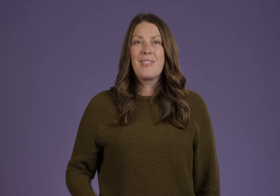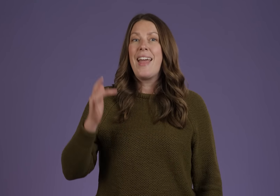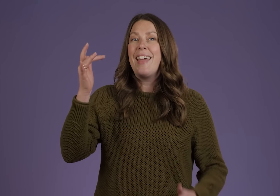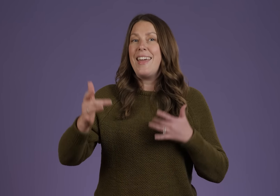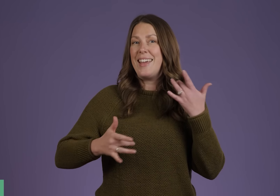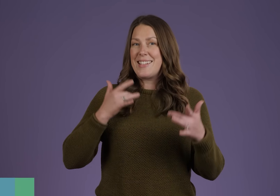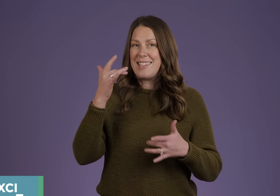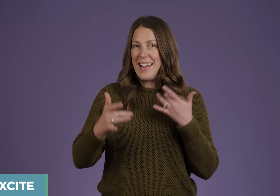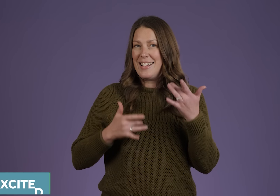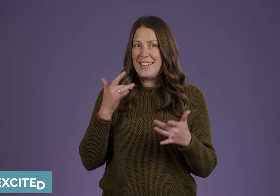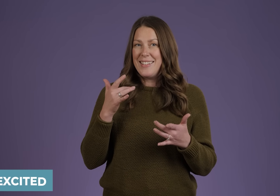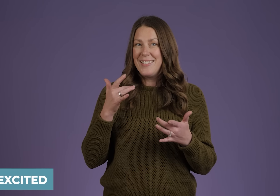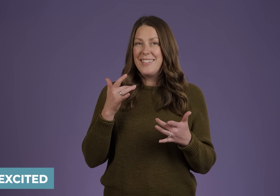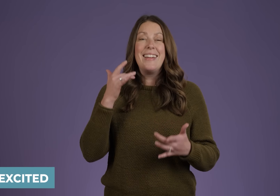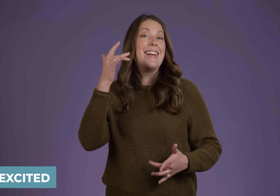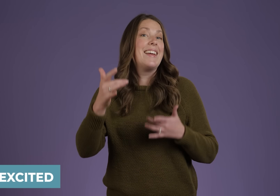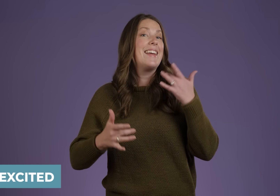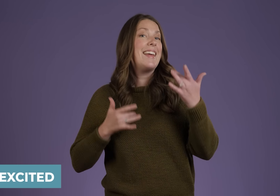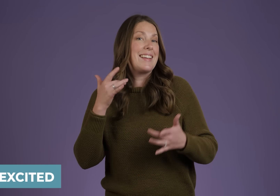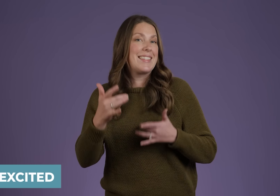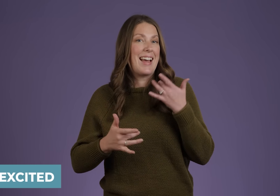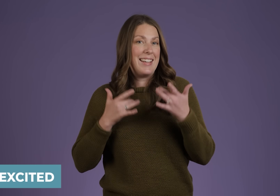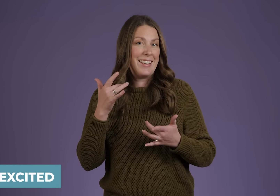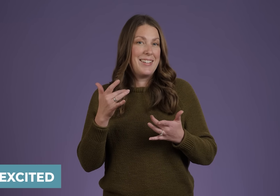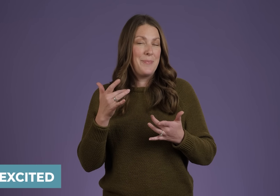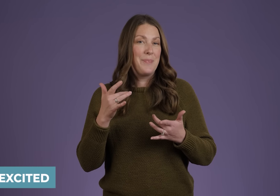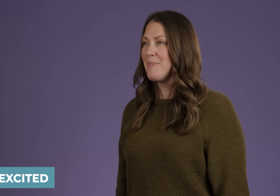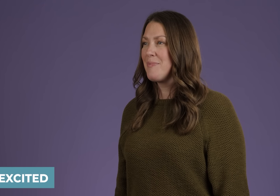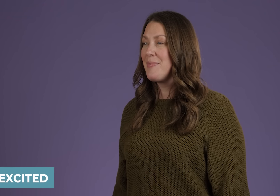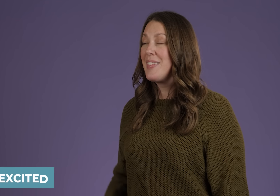Excited